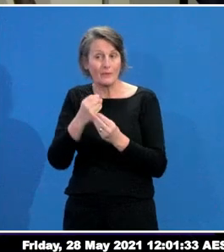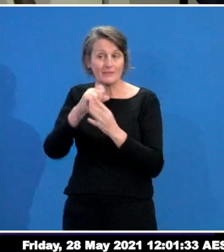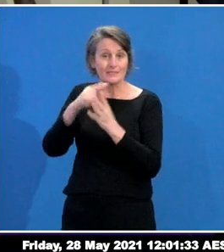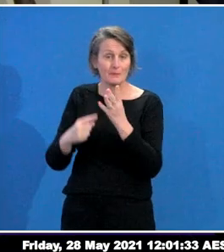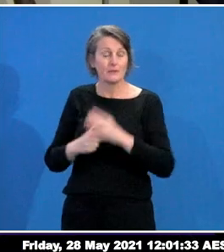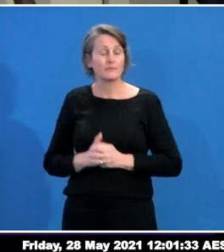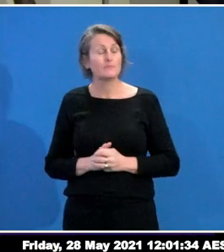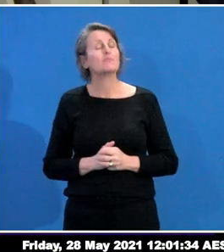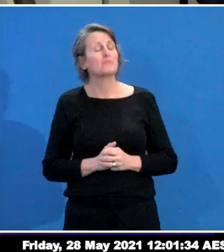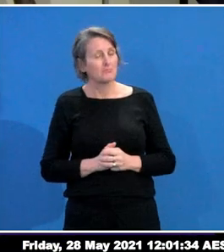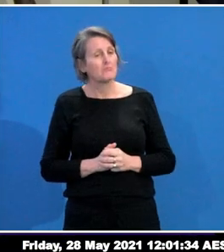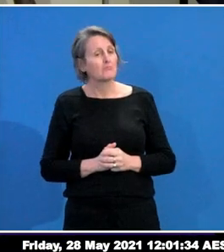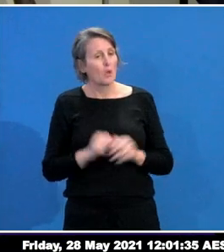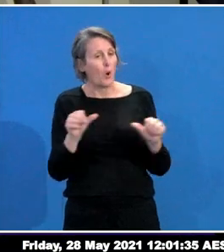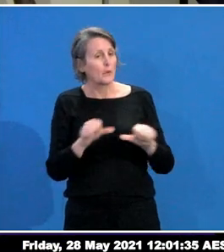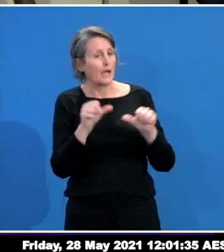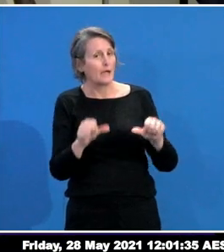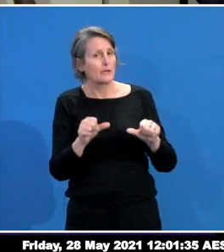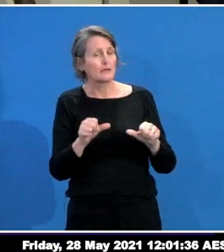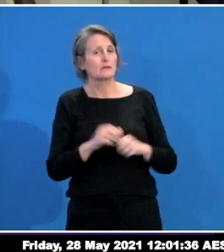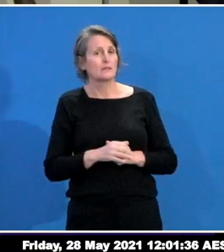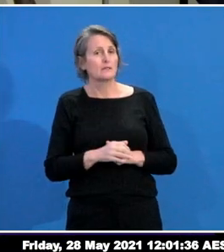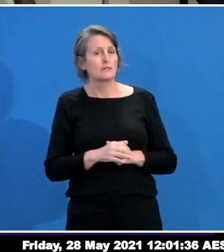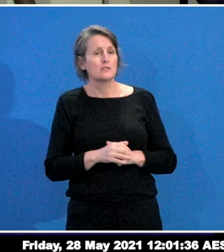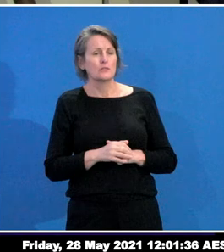COMMISSIONER McEWIN: Okay. And the last extension to my question is then: